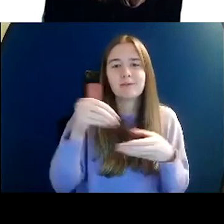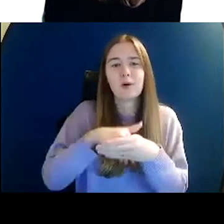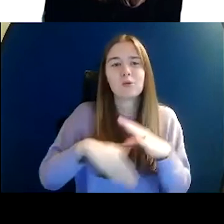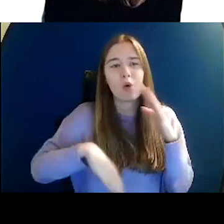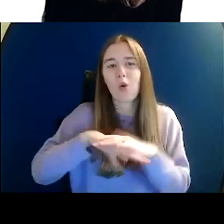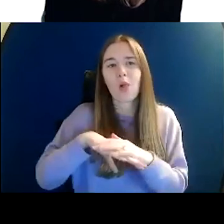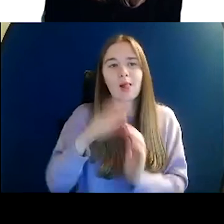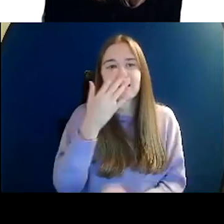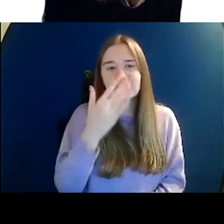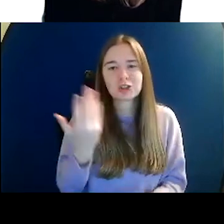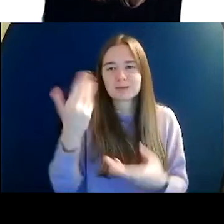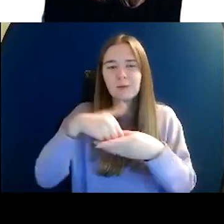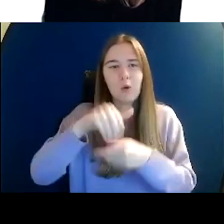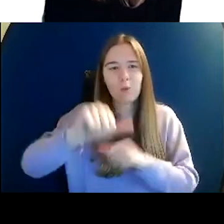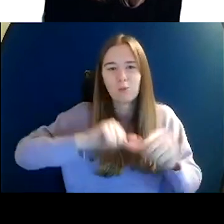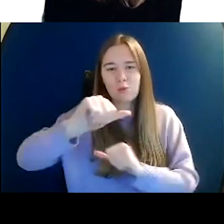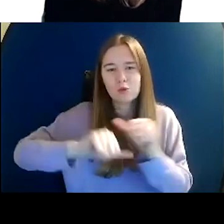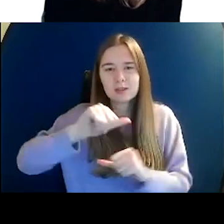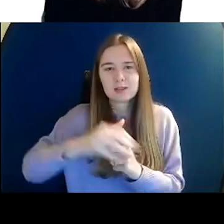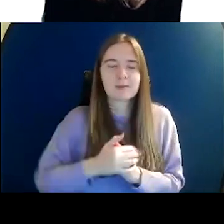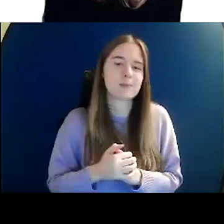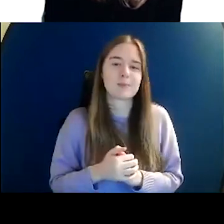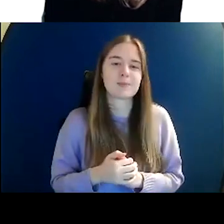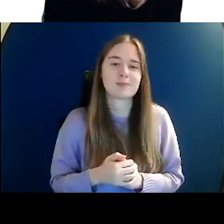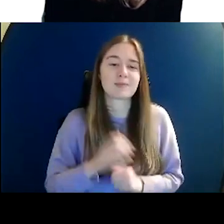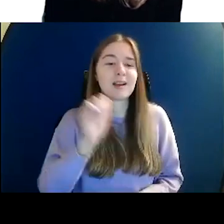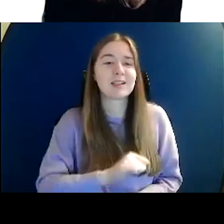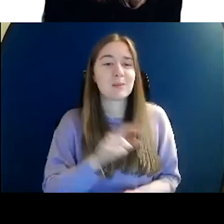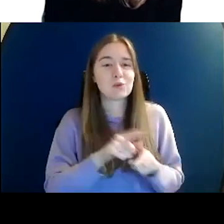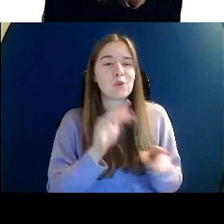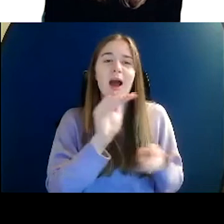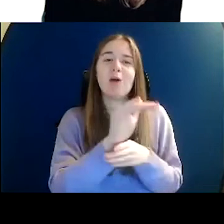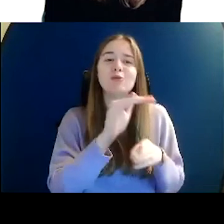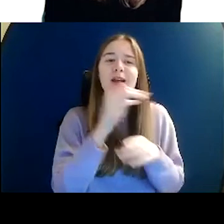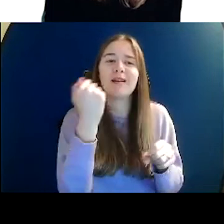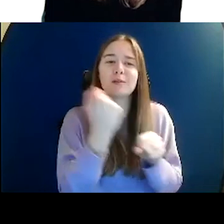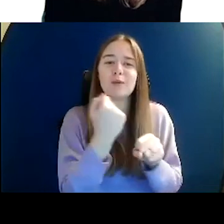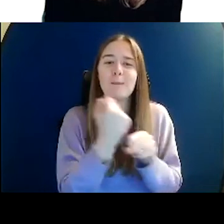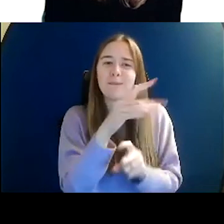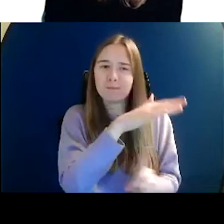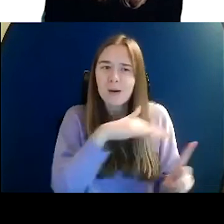Yeah, definitely, but even outside of a governmental environment,